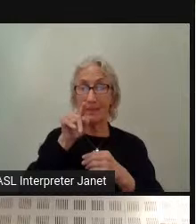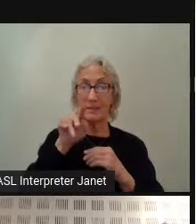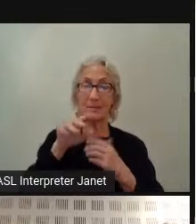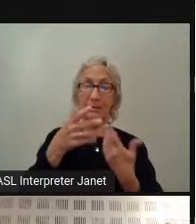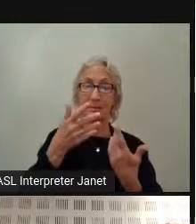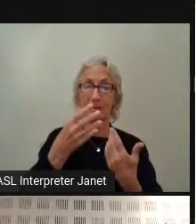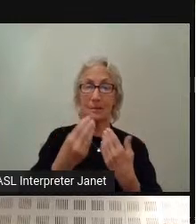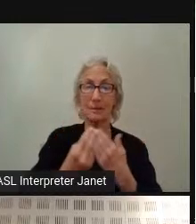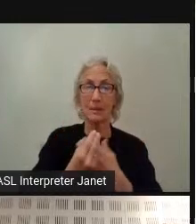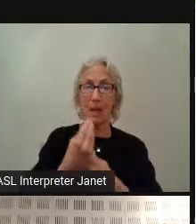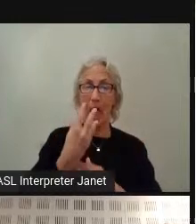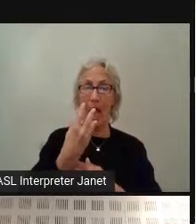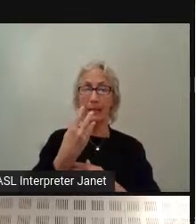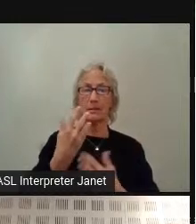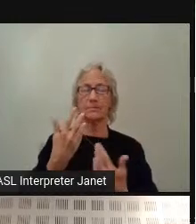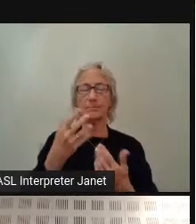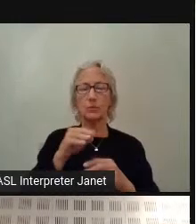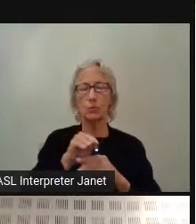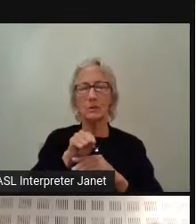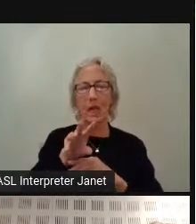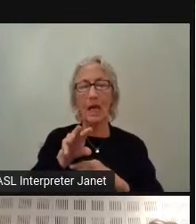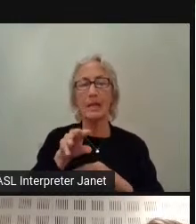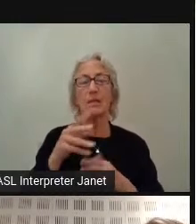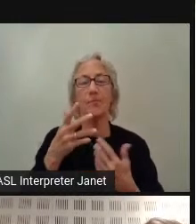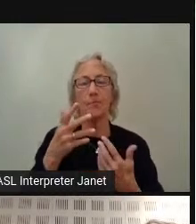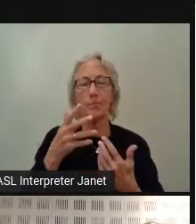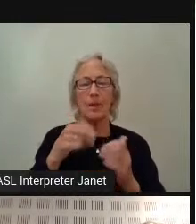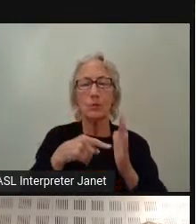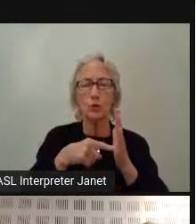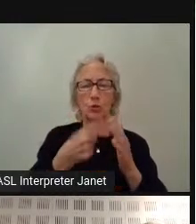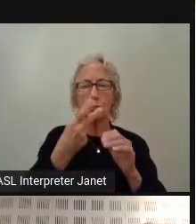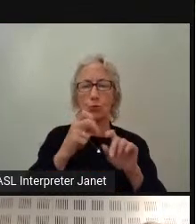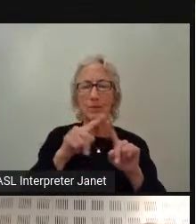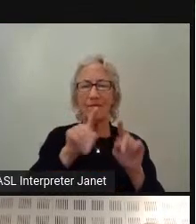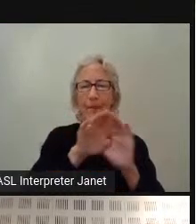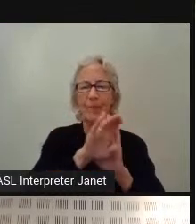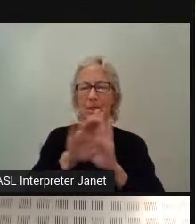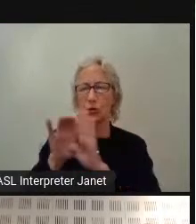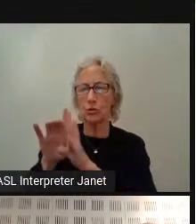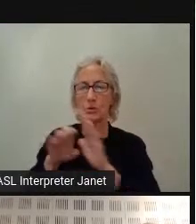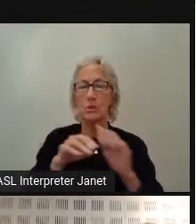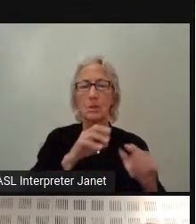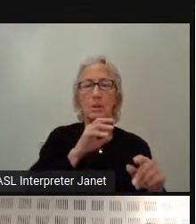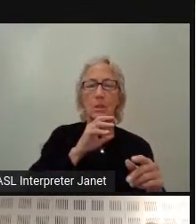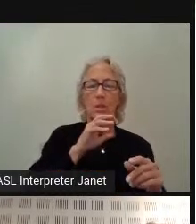are here today to share the practical experience we had about this web